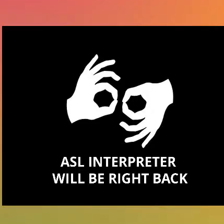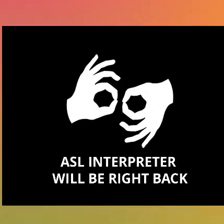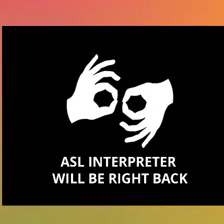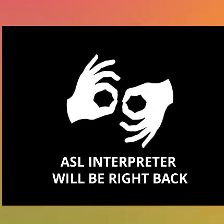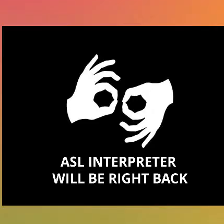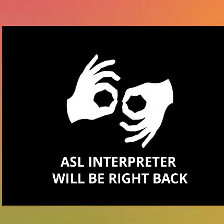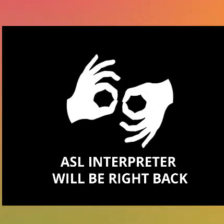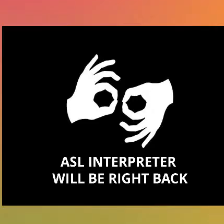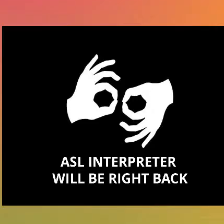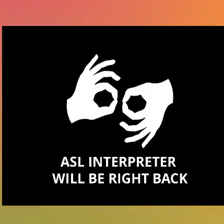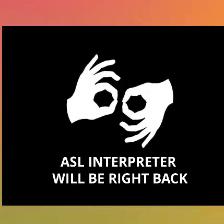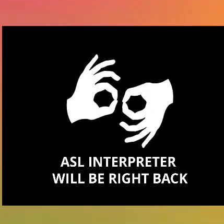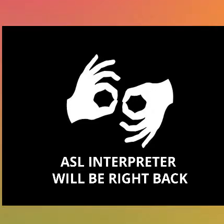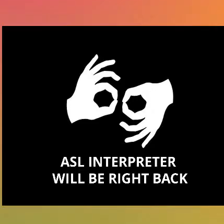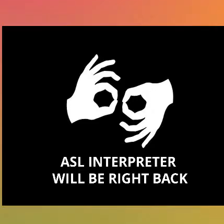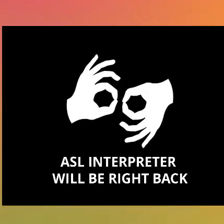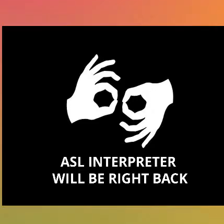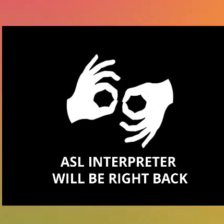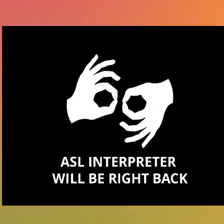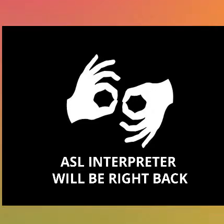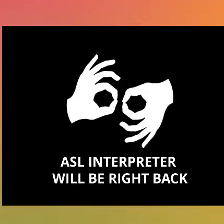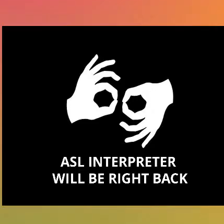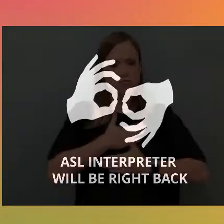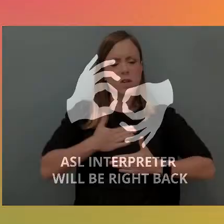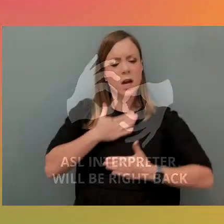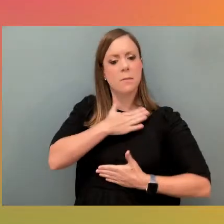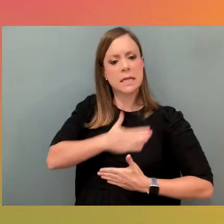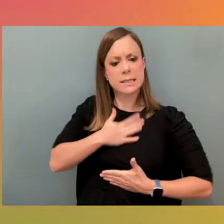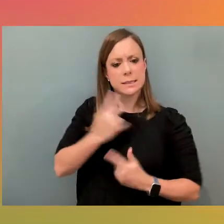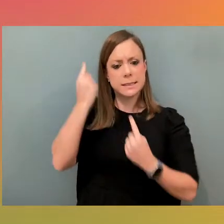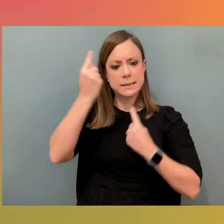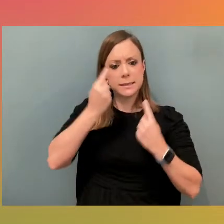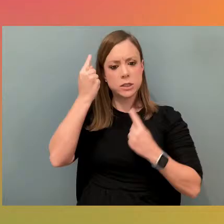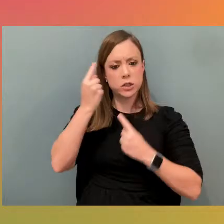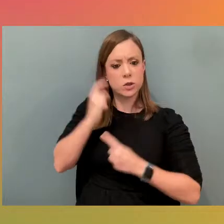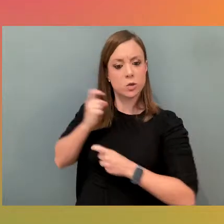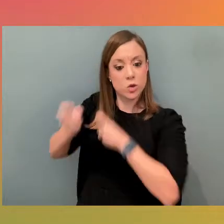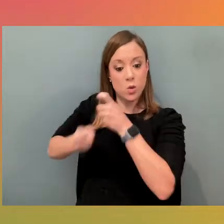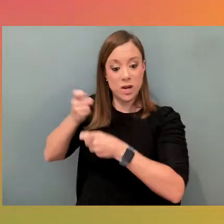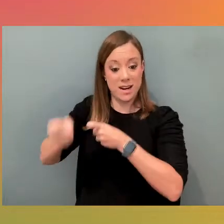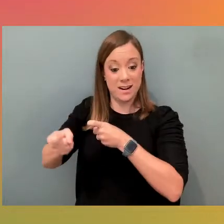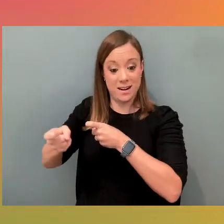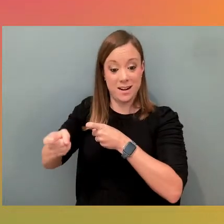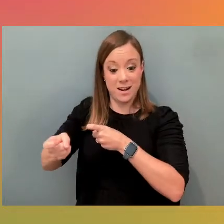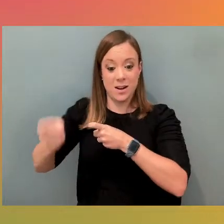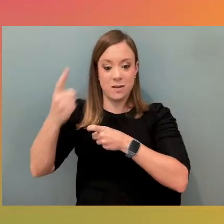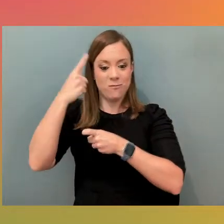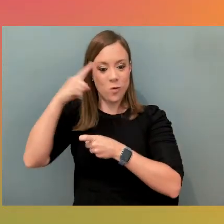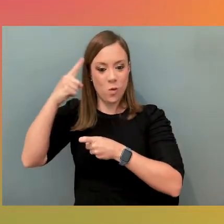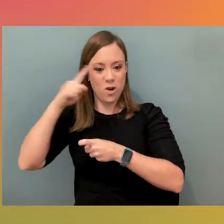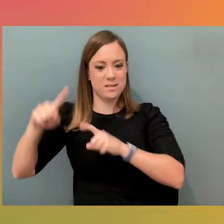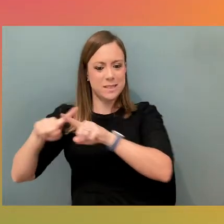PLEASE CONSIDER DONATING TO THE ALLIANCE' YOU REACH SERVICE TO